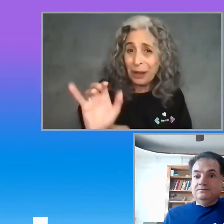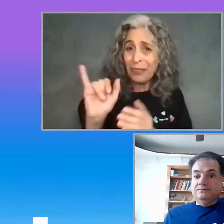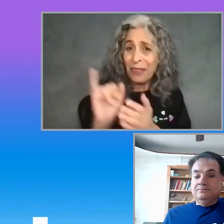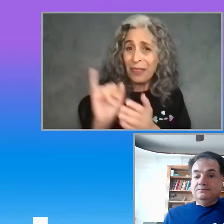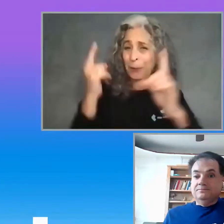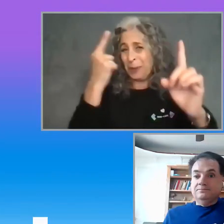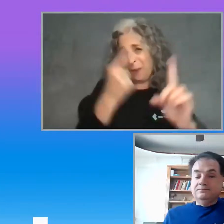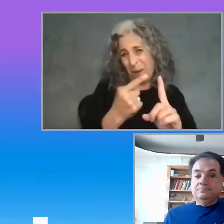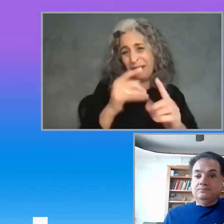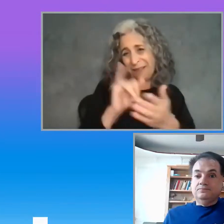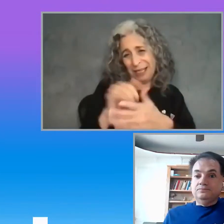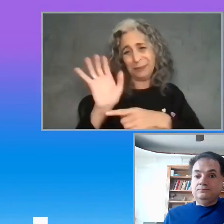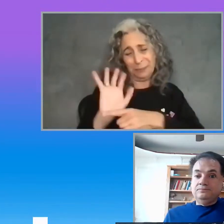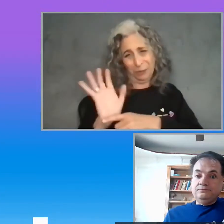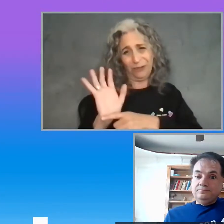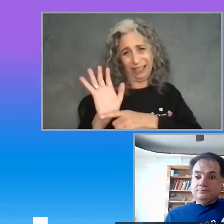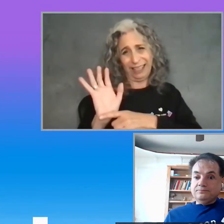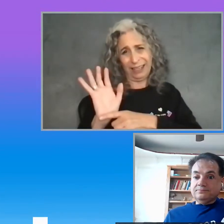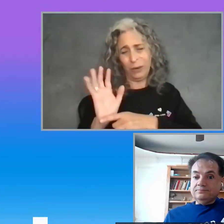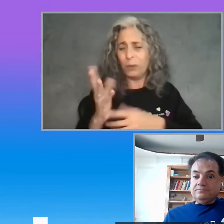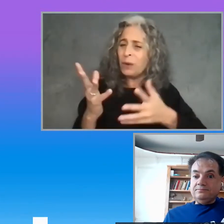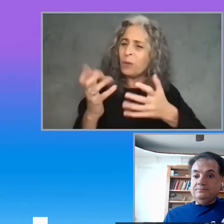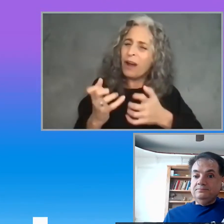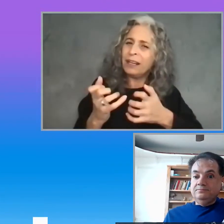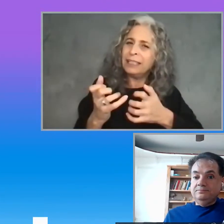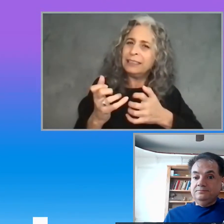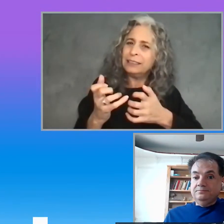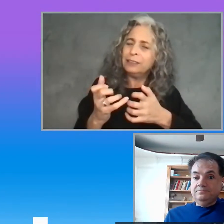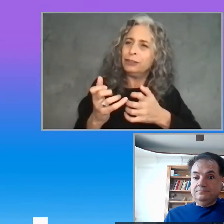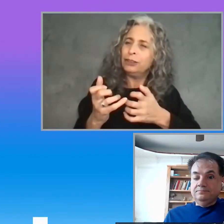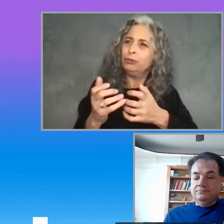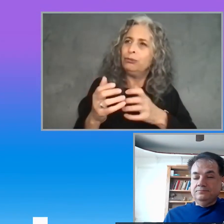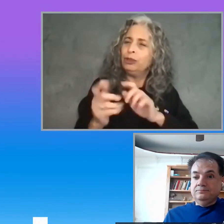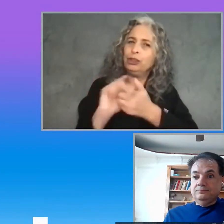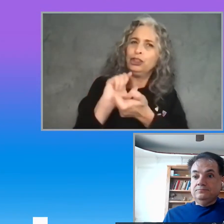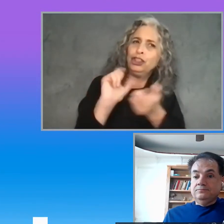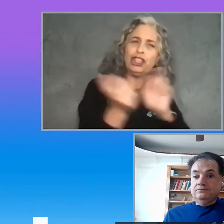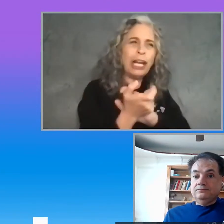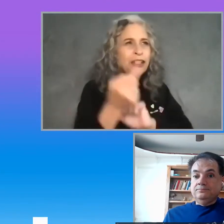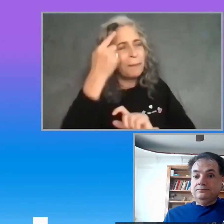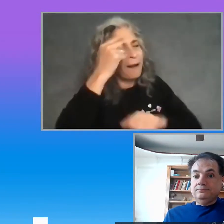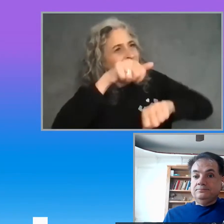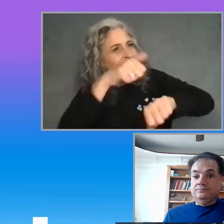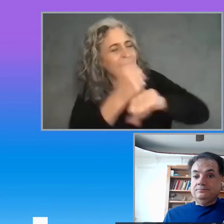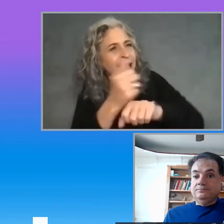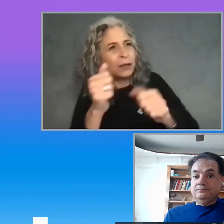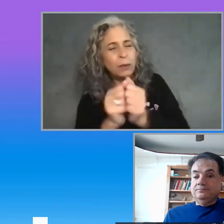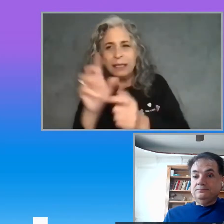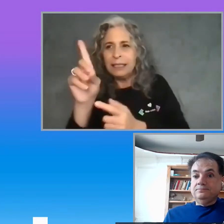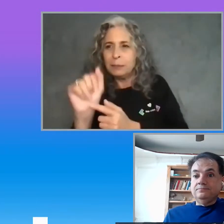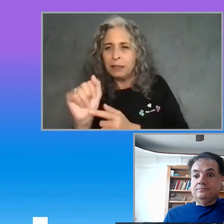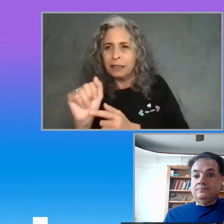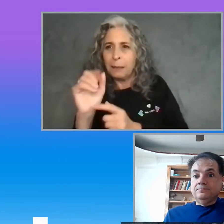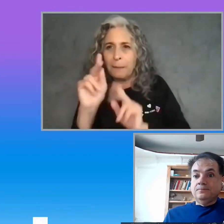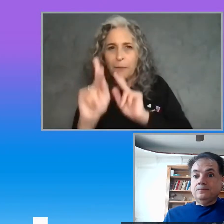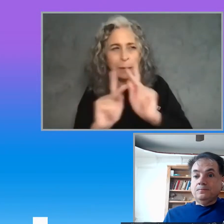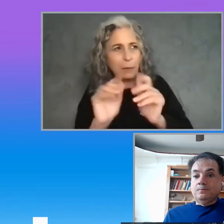what Nicole and I really wanted. We wanted to reframe disability